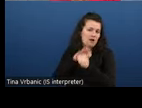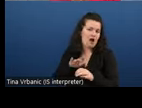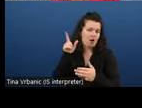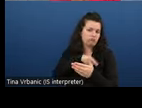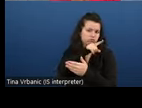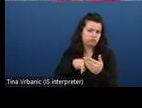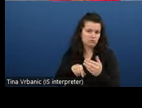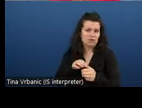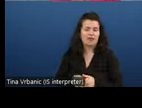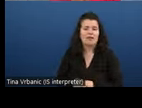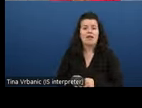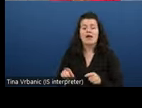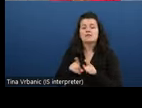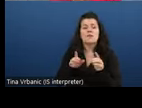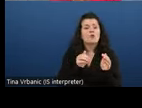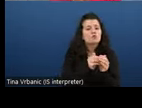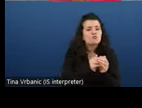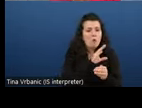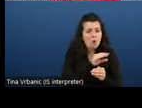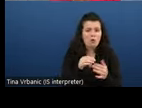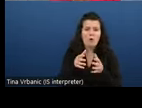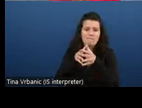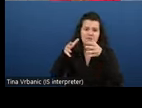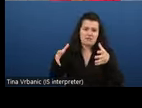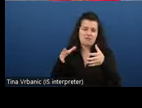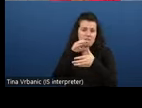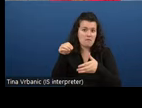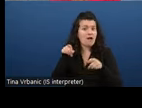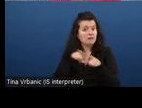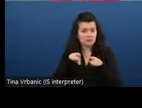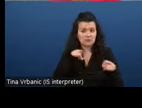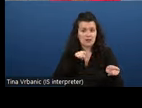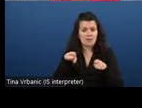for small and medium enterprises, so keep an eye out on our website, all these tools